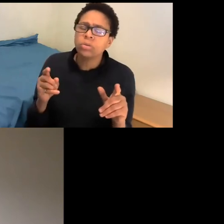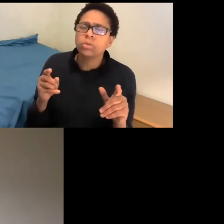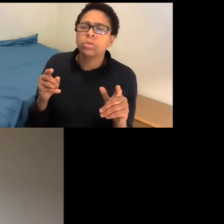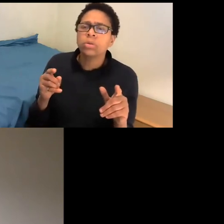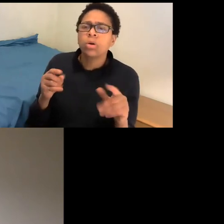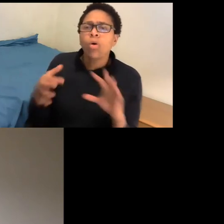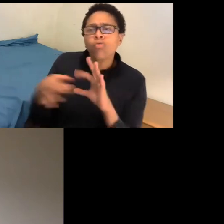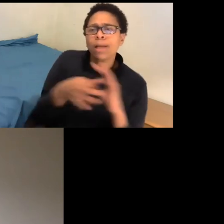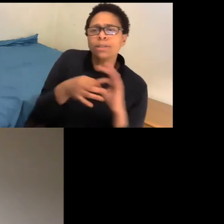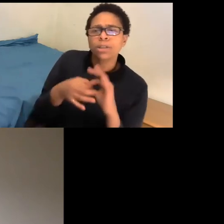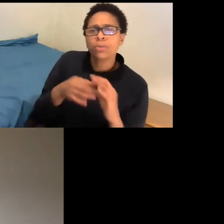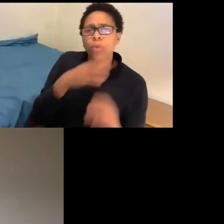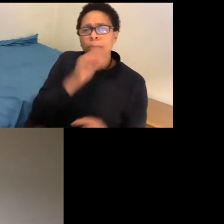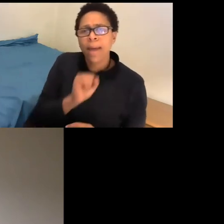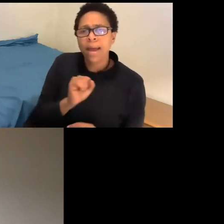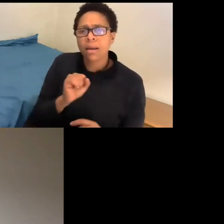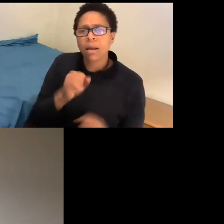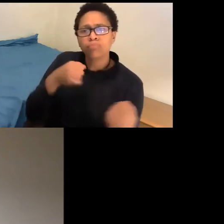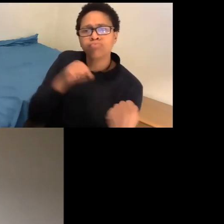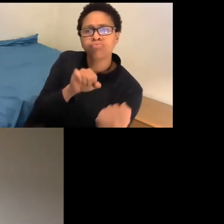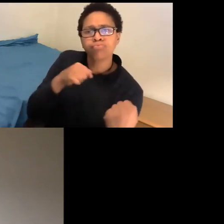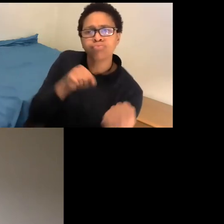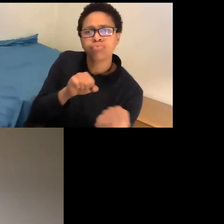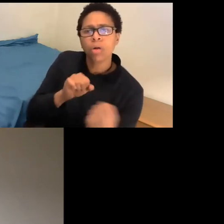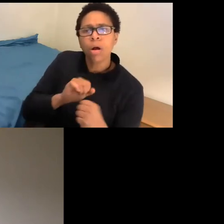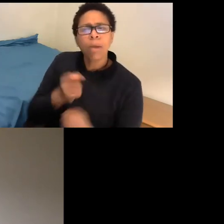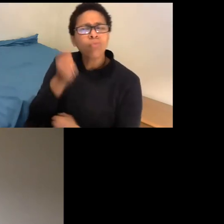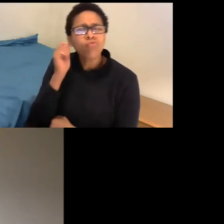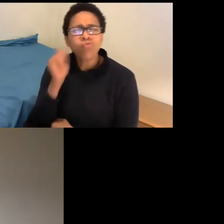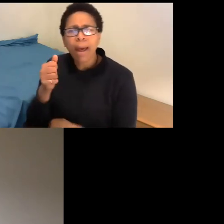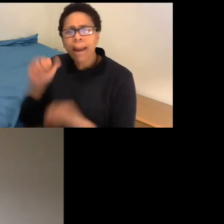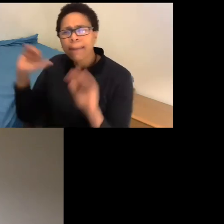women. Why do you think that is? And how does it reflect on the queer Muslim space?'